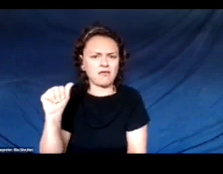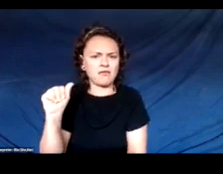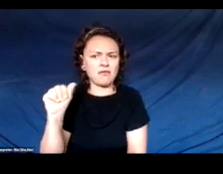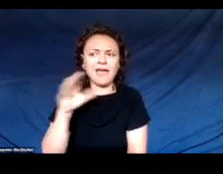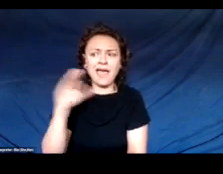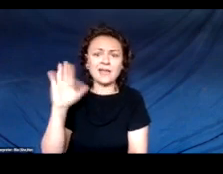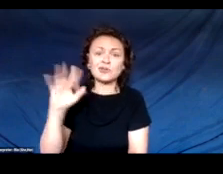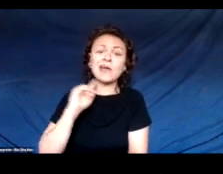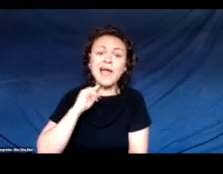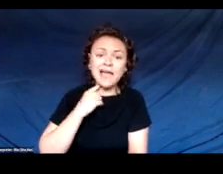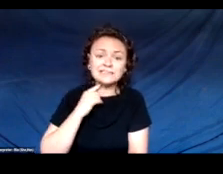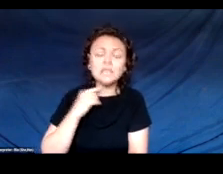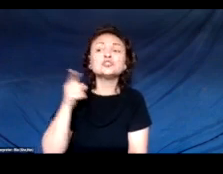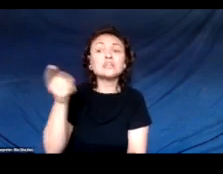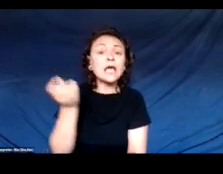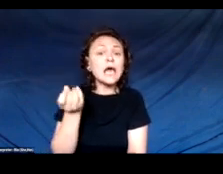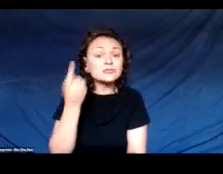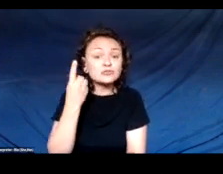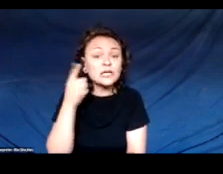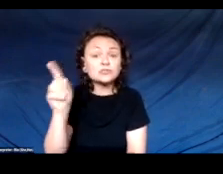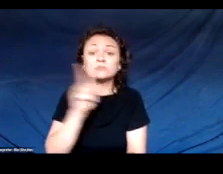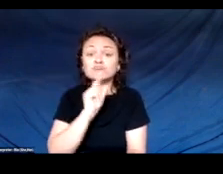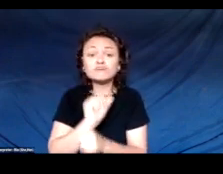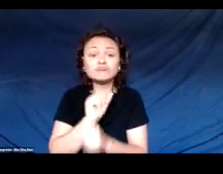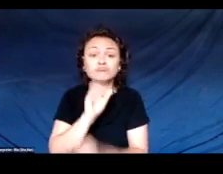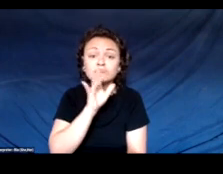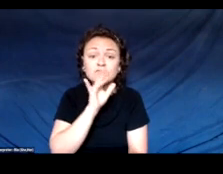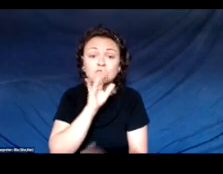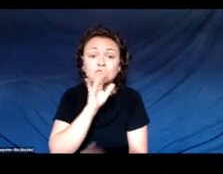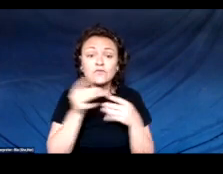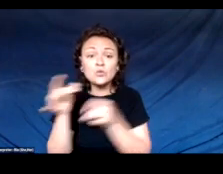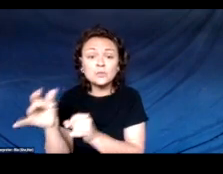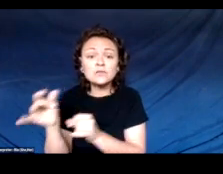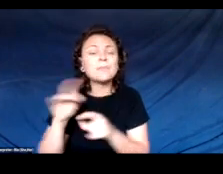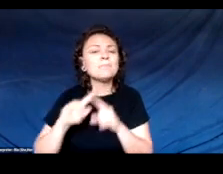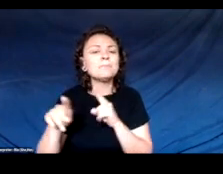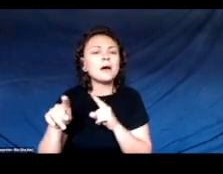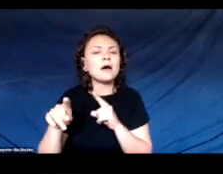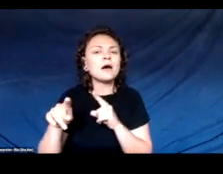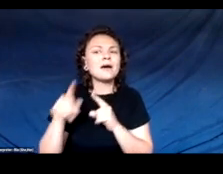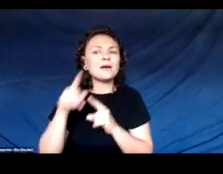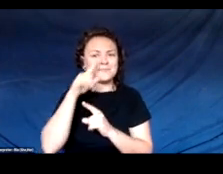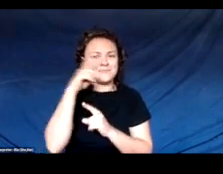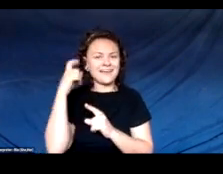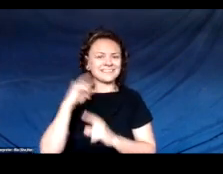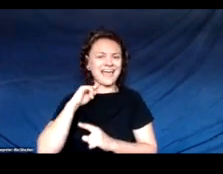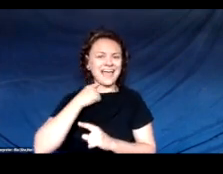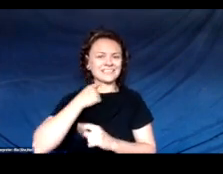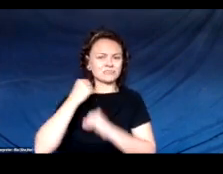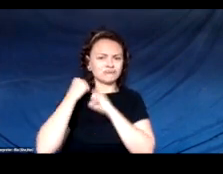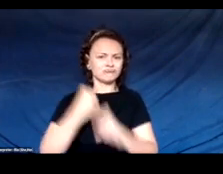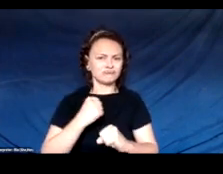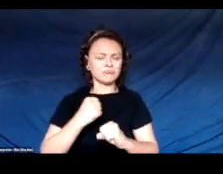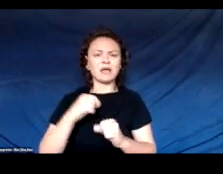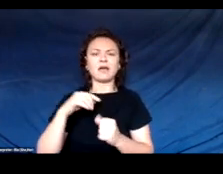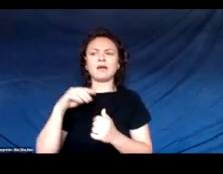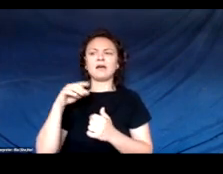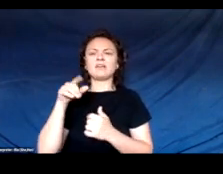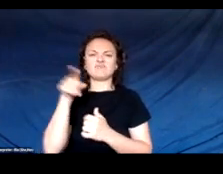She understands and she's fluent. But because her accent is so thick, they think she doesn't understand.